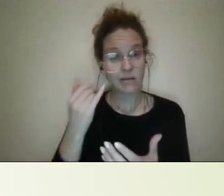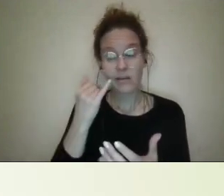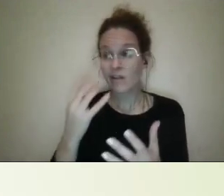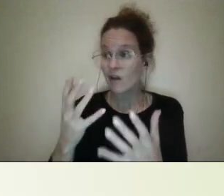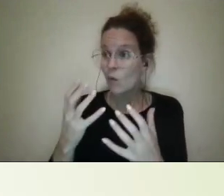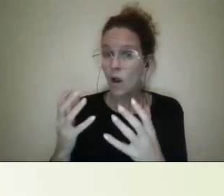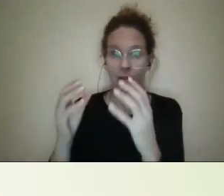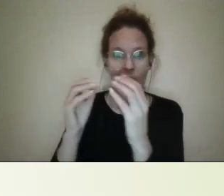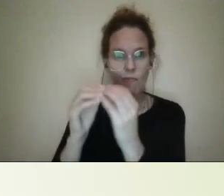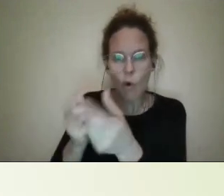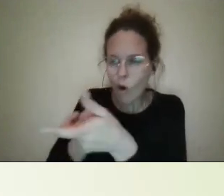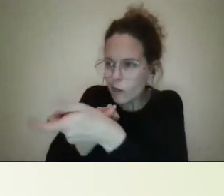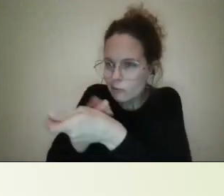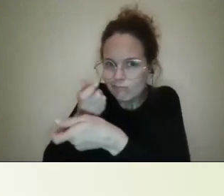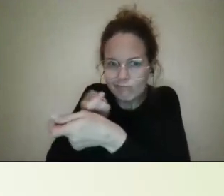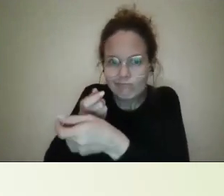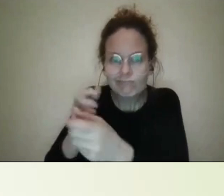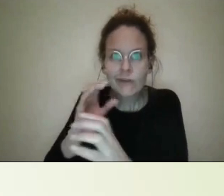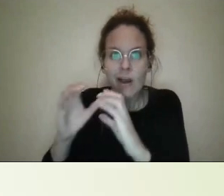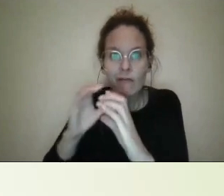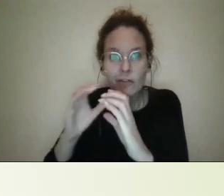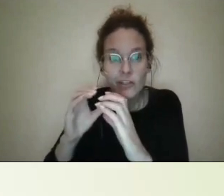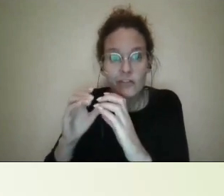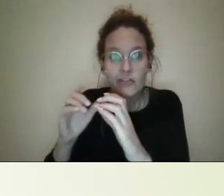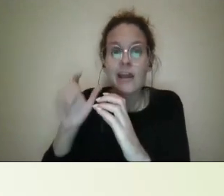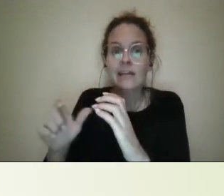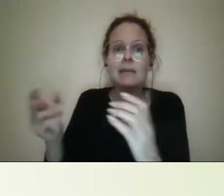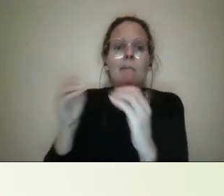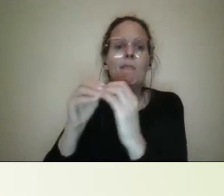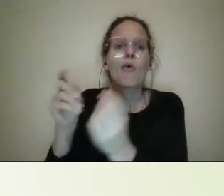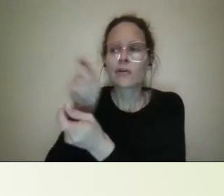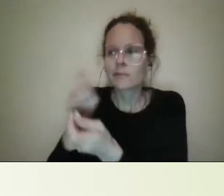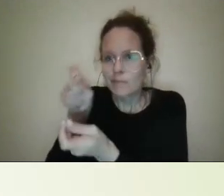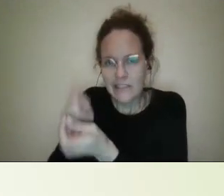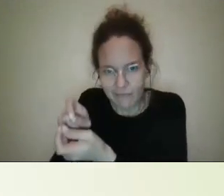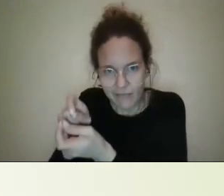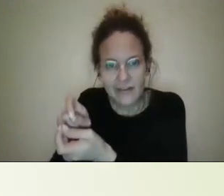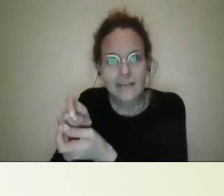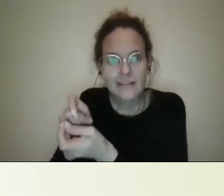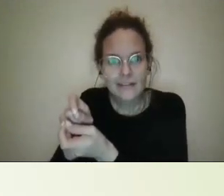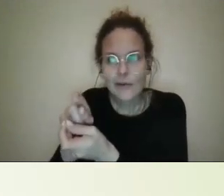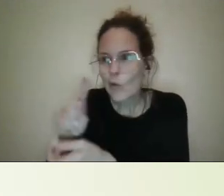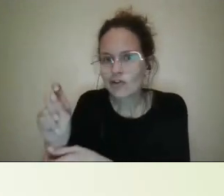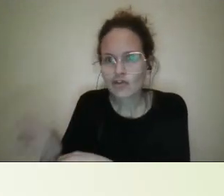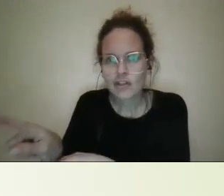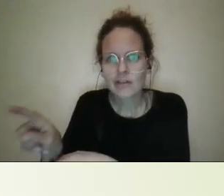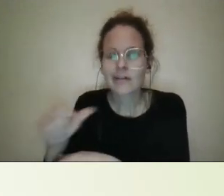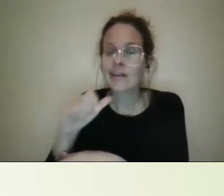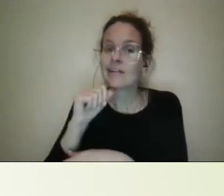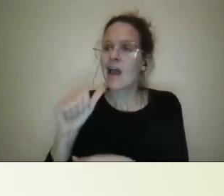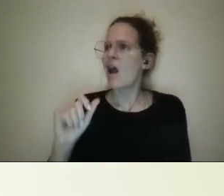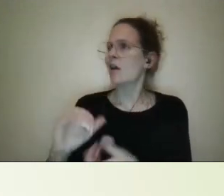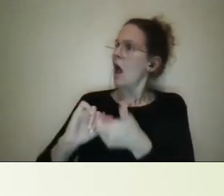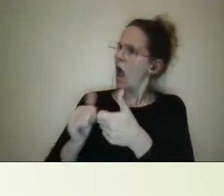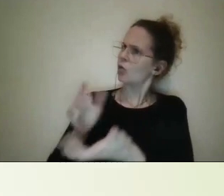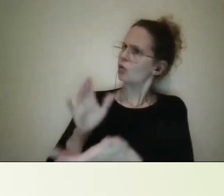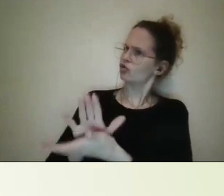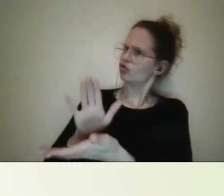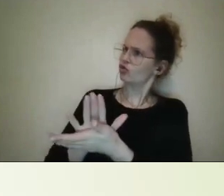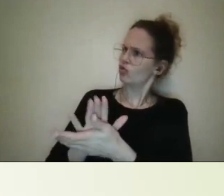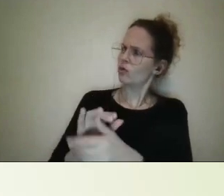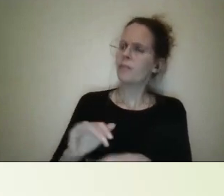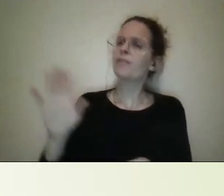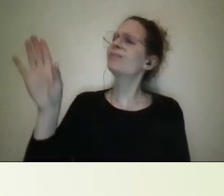I needed to be more specific so instead of saying "how was school?" I would say "hey, how was your